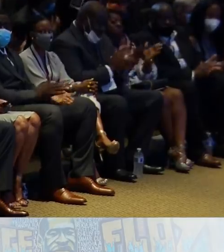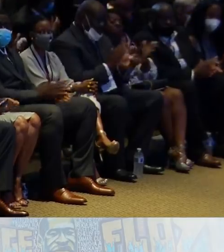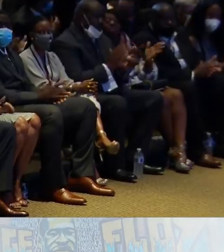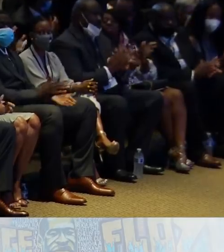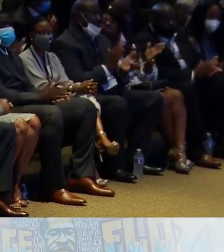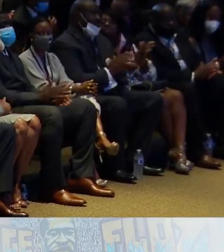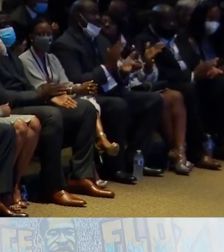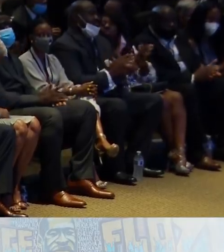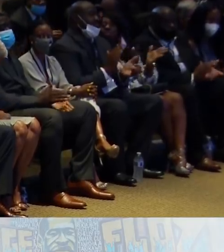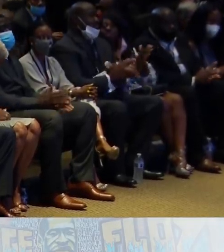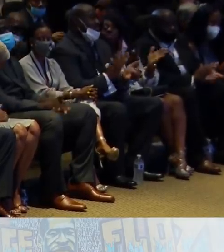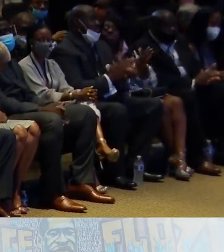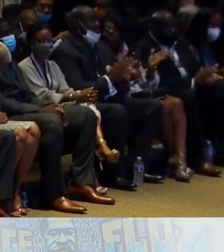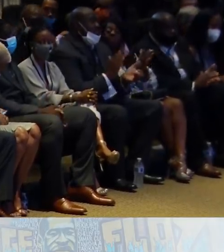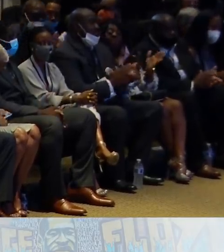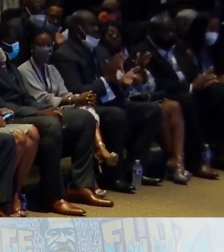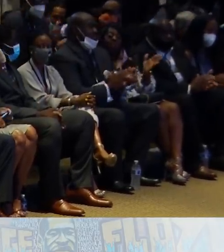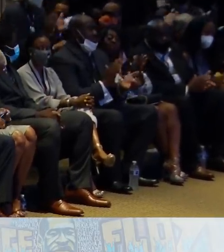ESTABLISH YOUR OWN GEORGE FLOYD